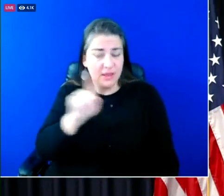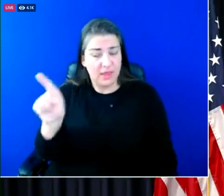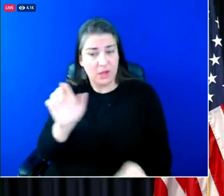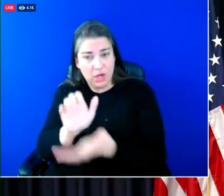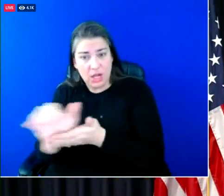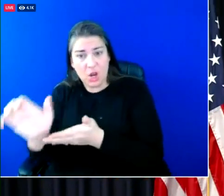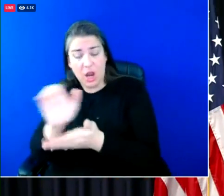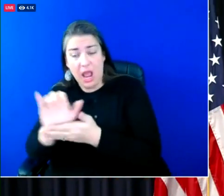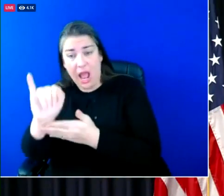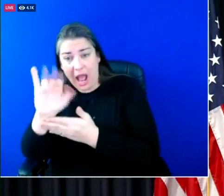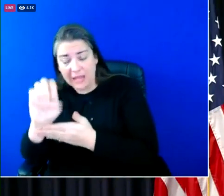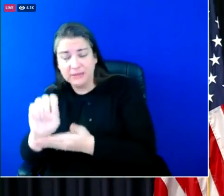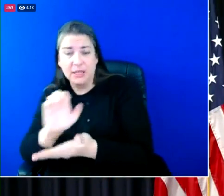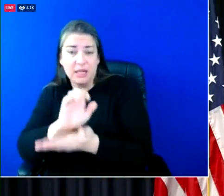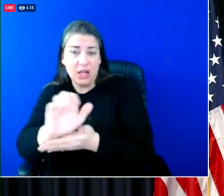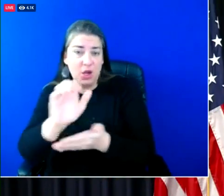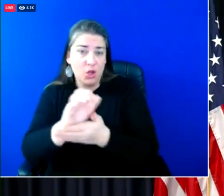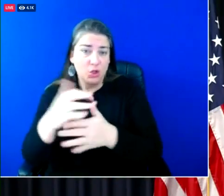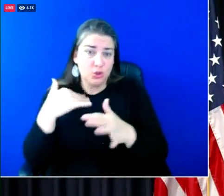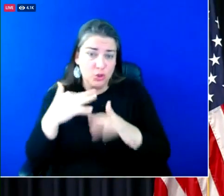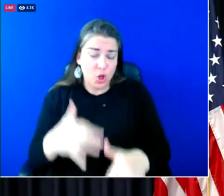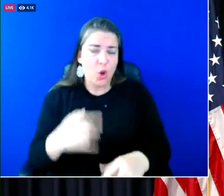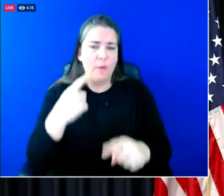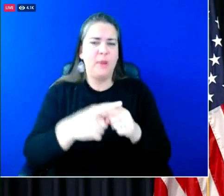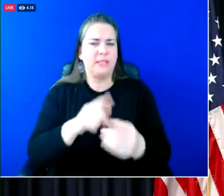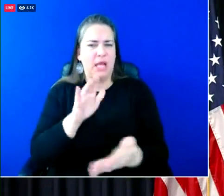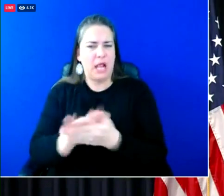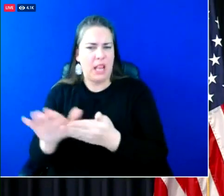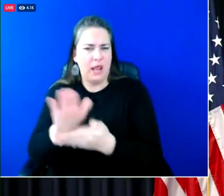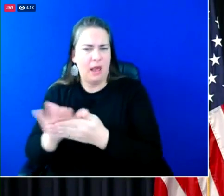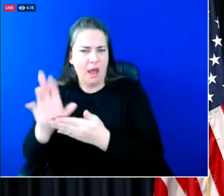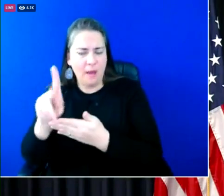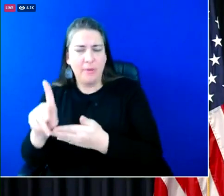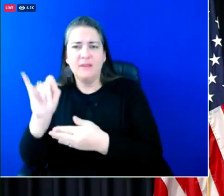also involved in clean up efforts where there are down trees, for example, or